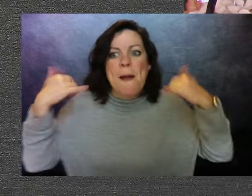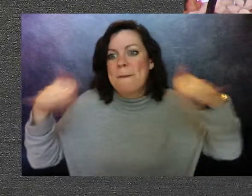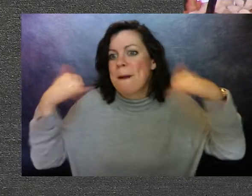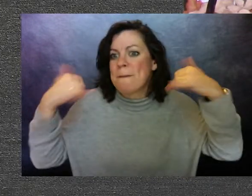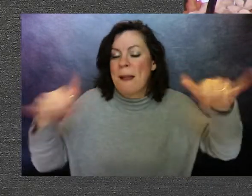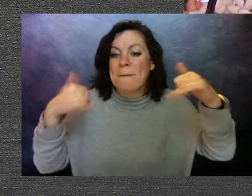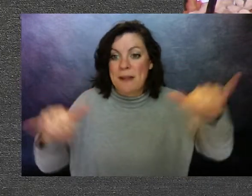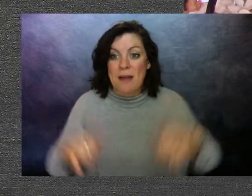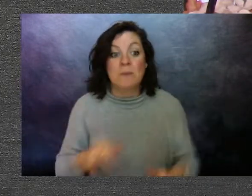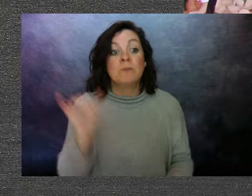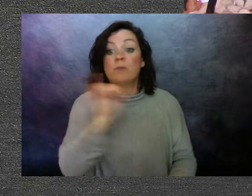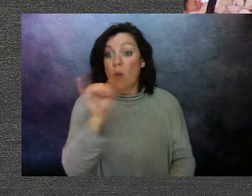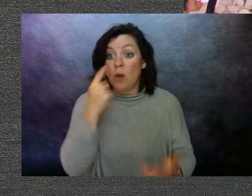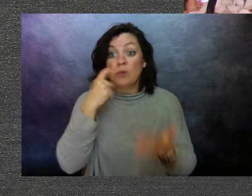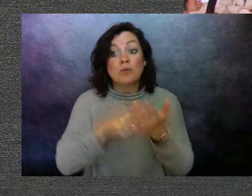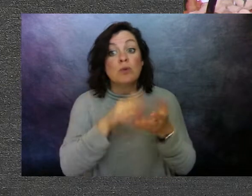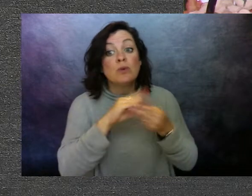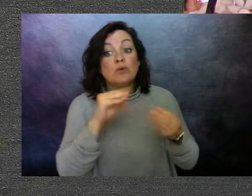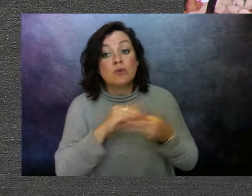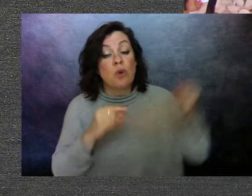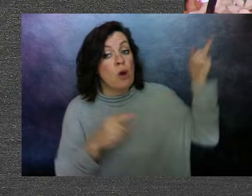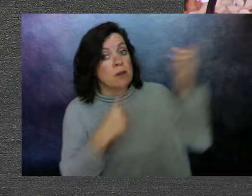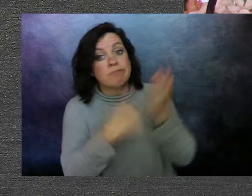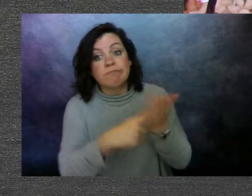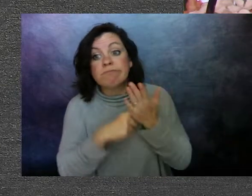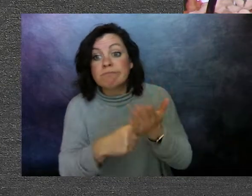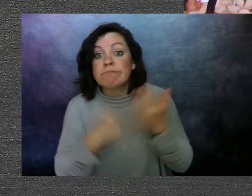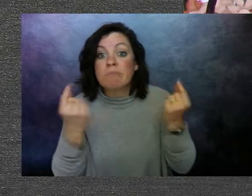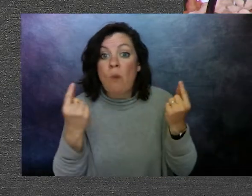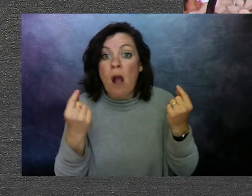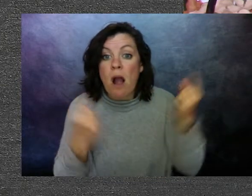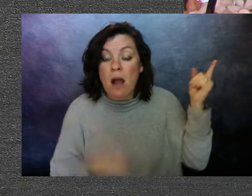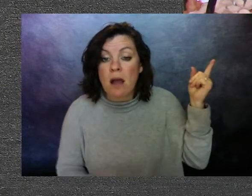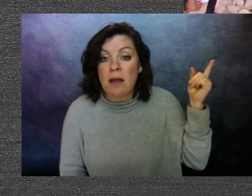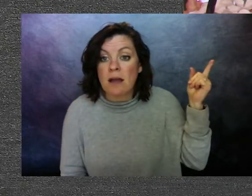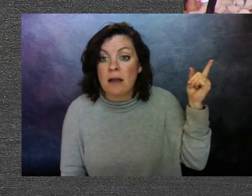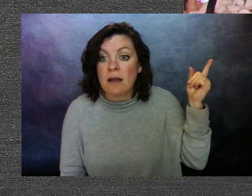but in the story, it talked about the leaves on the ground